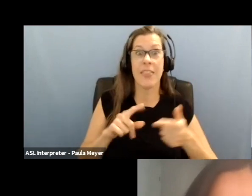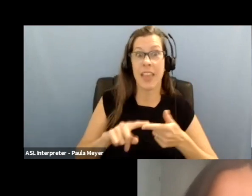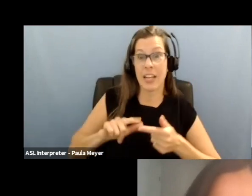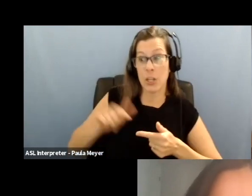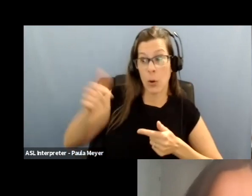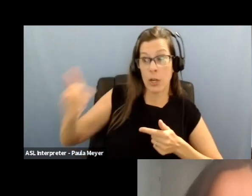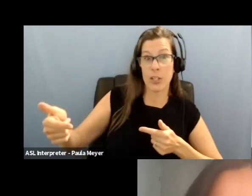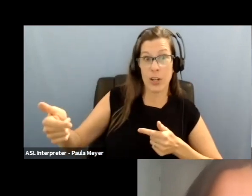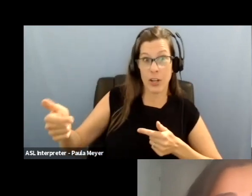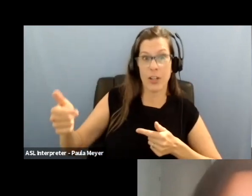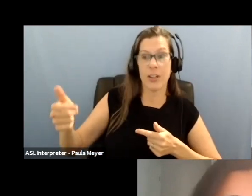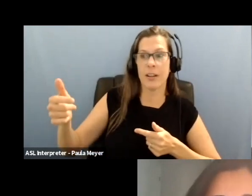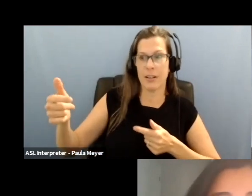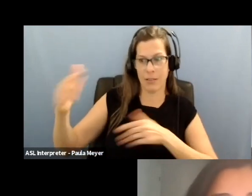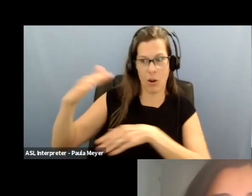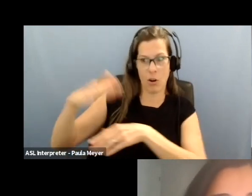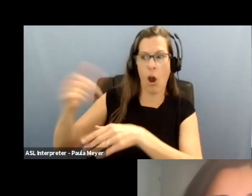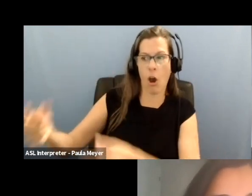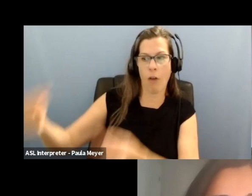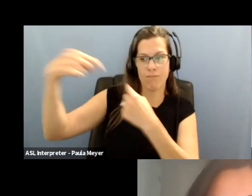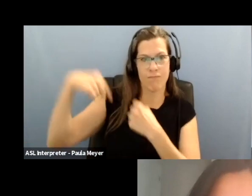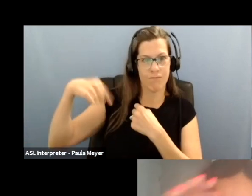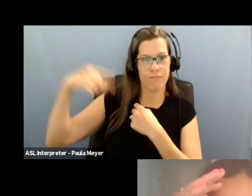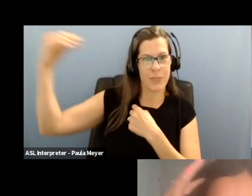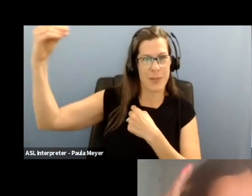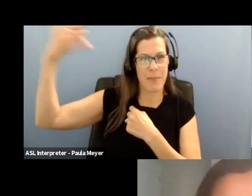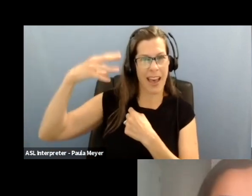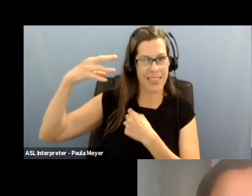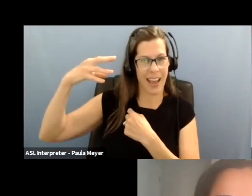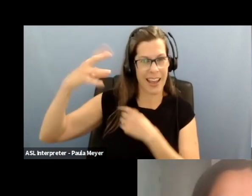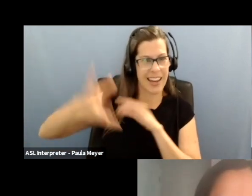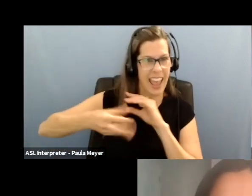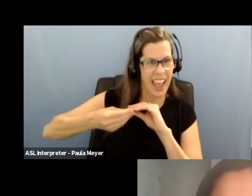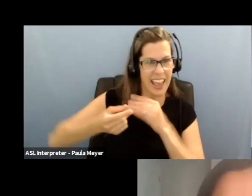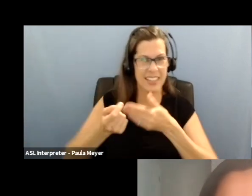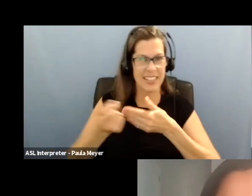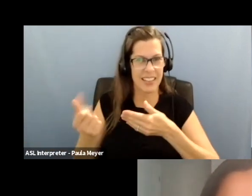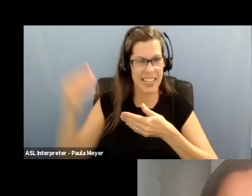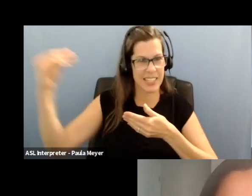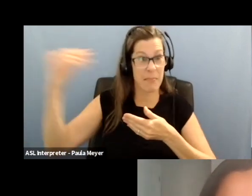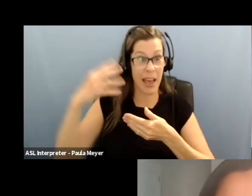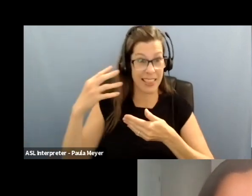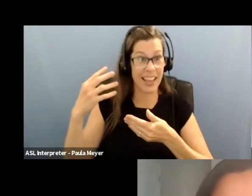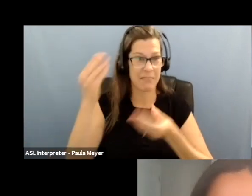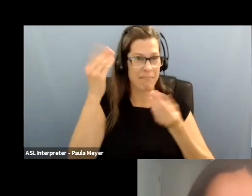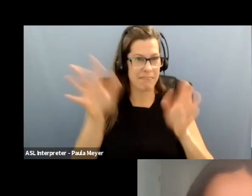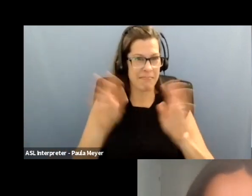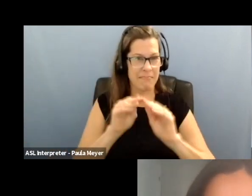So just making that transparent for the attendees that are here. I'm going to queue my teammate Andy, who's off screen,